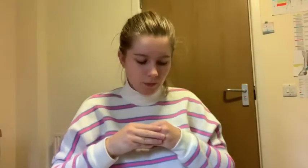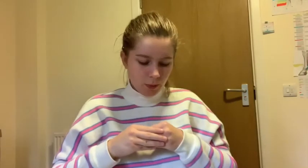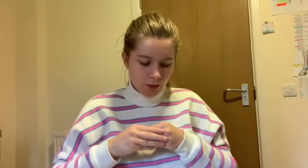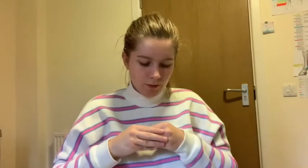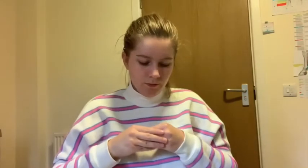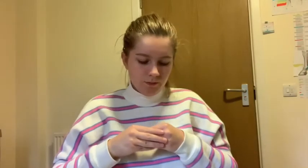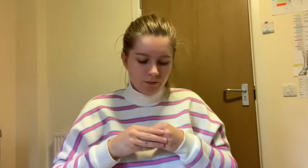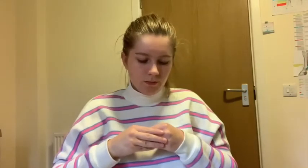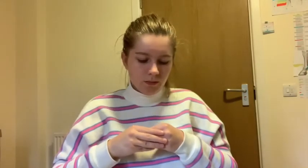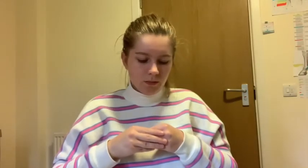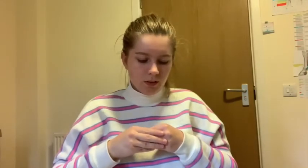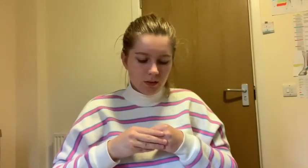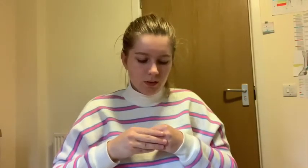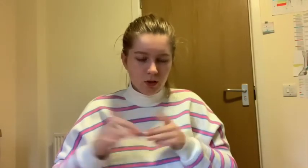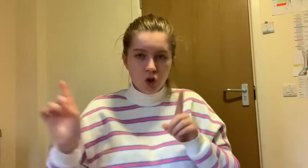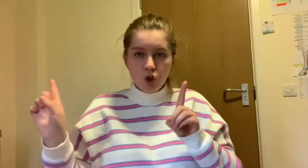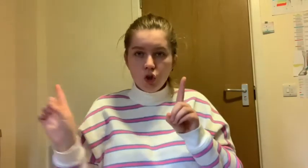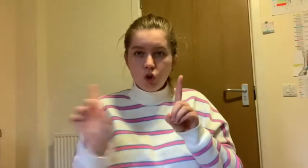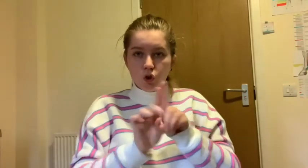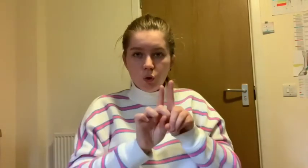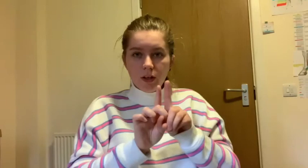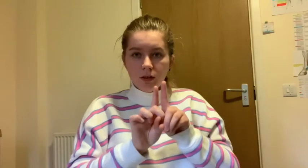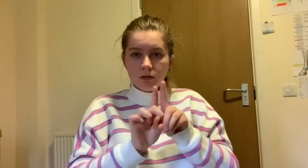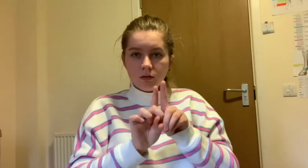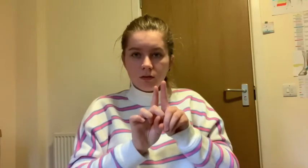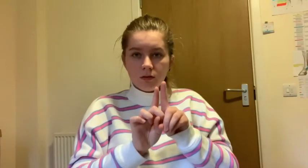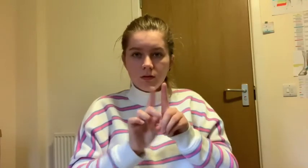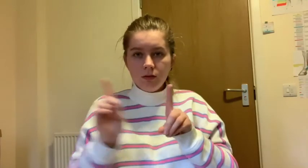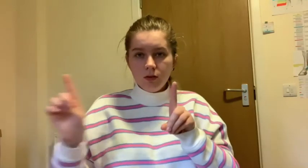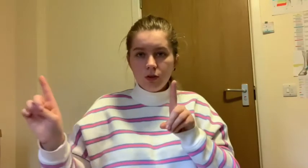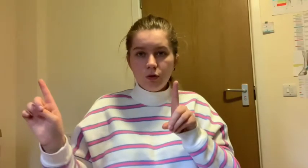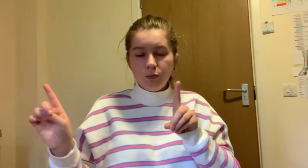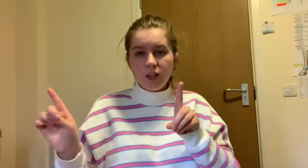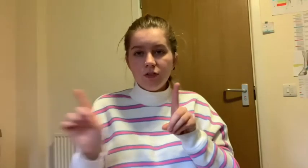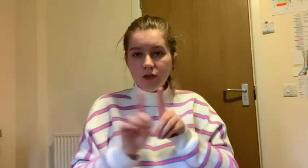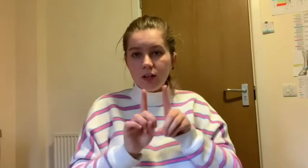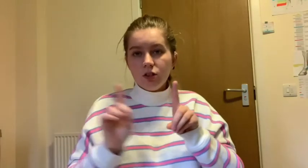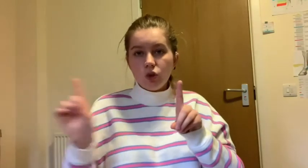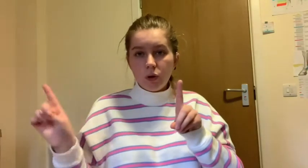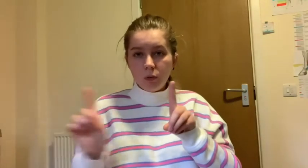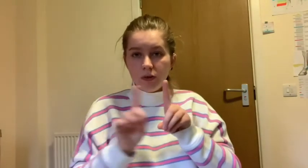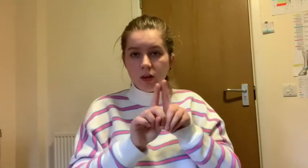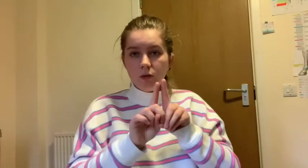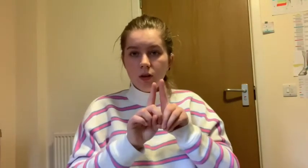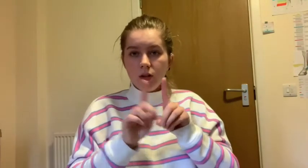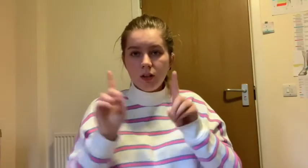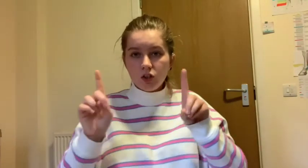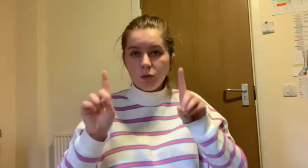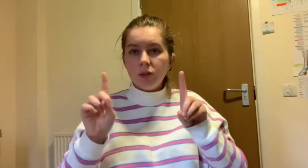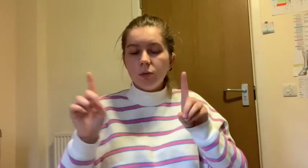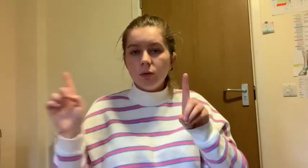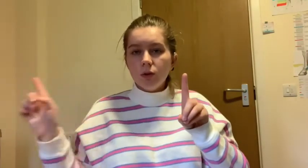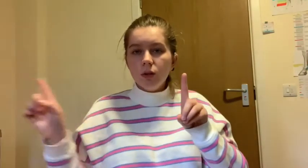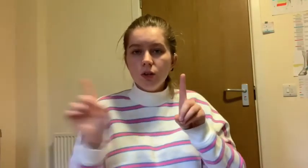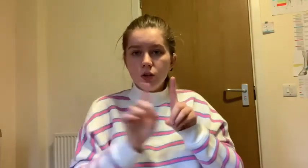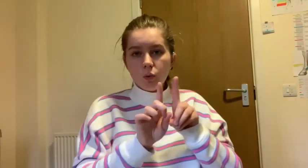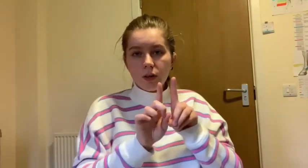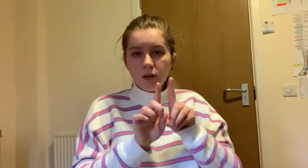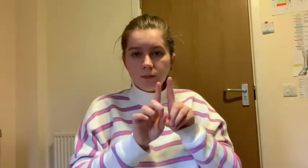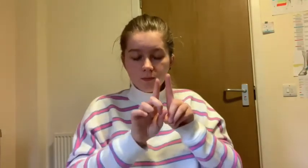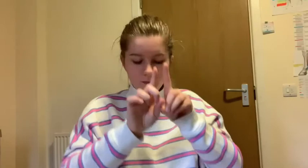"Join", so you're bringing your friend that is joining with you. That's 2 people. "Join"